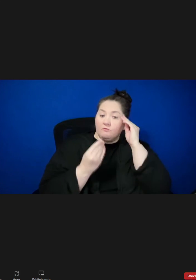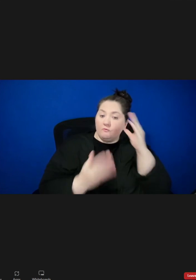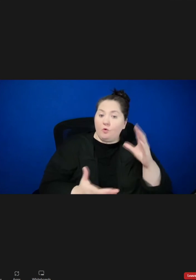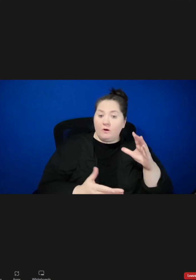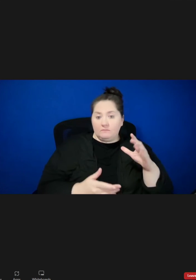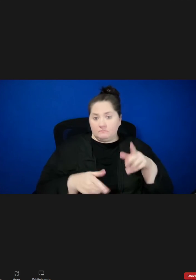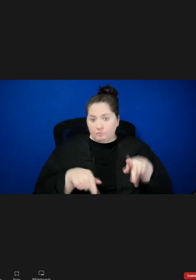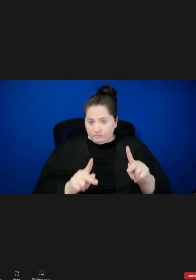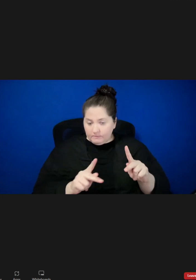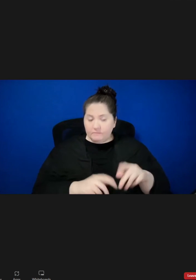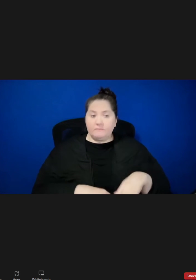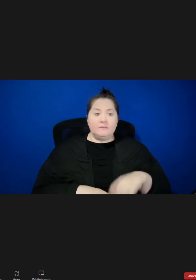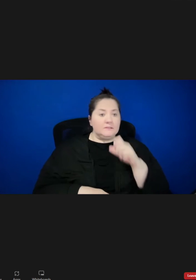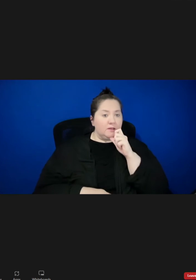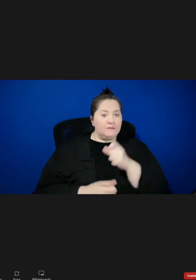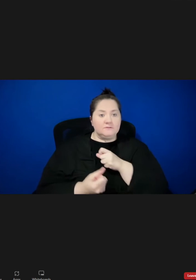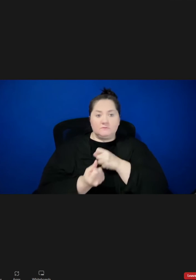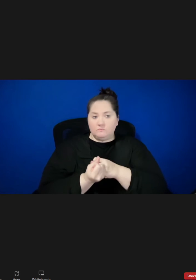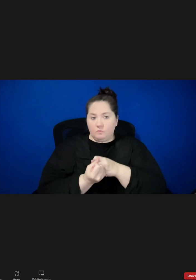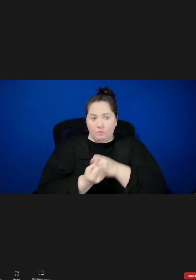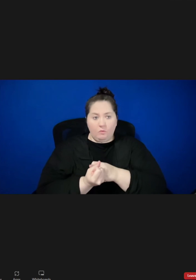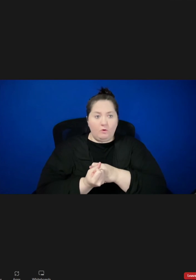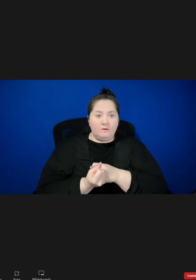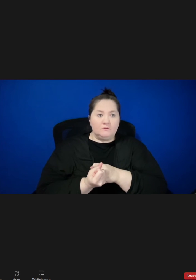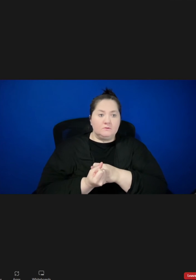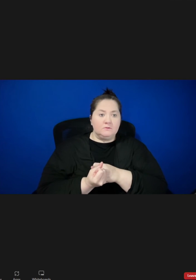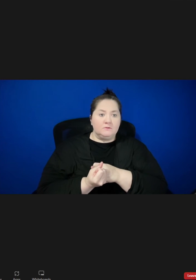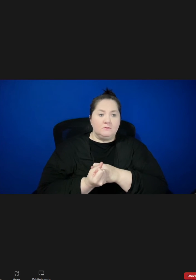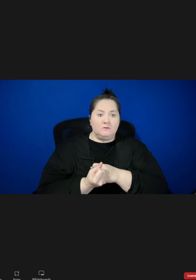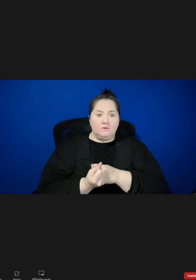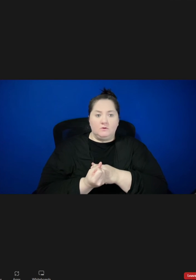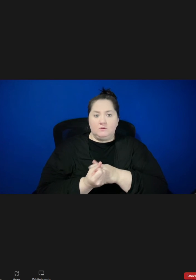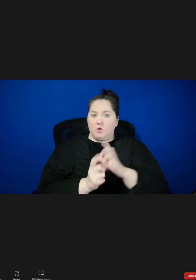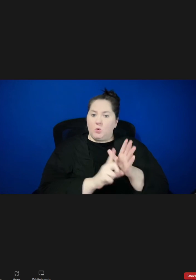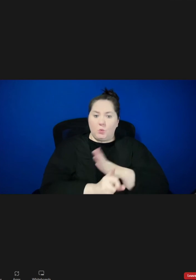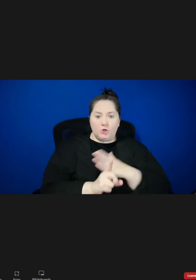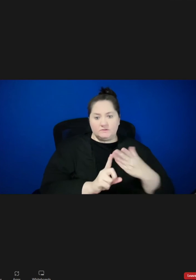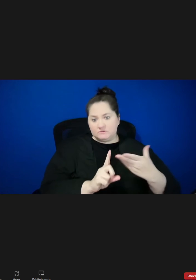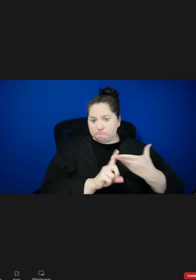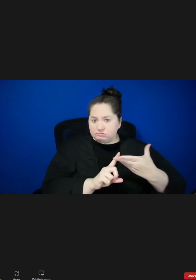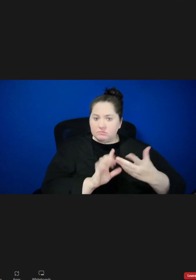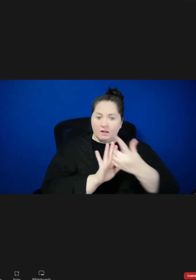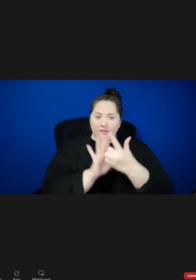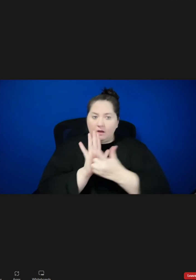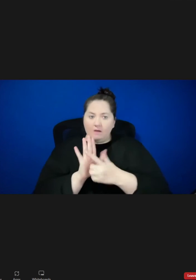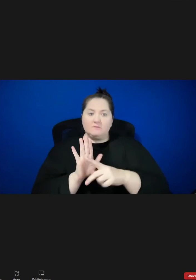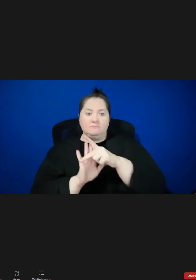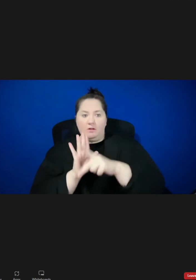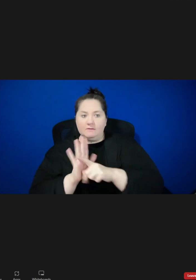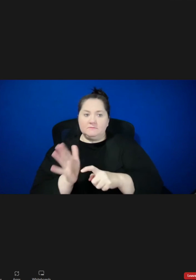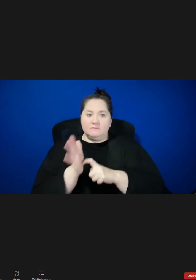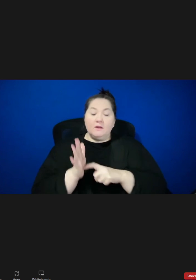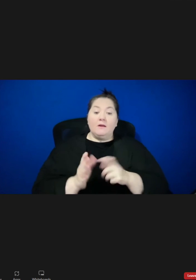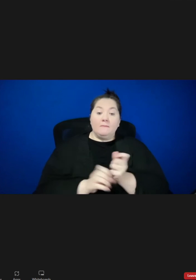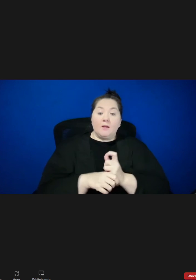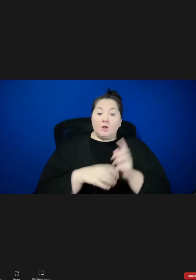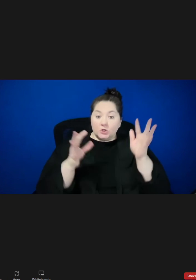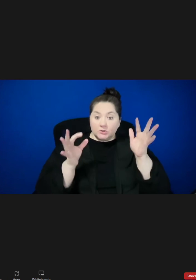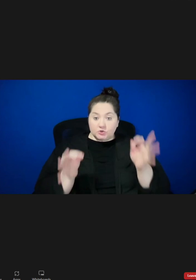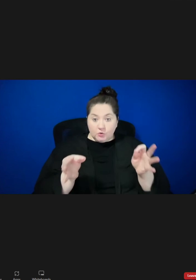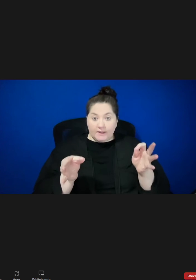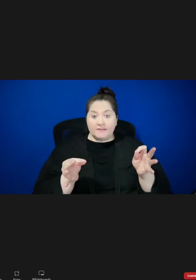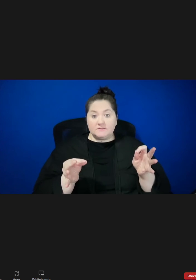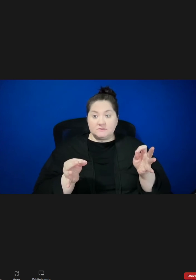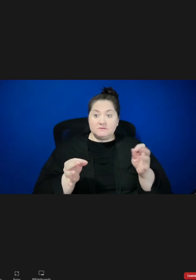not support coercive laws, policies, and mandates, making a choice not to vaccinate burdensome.